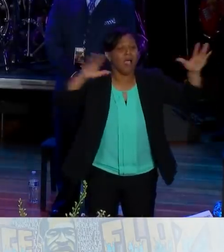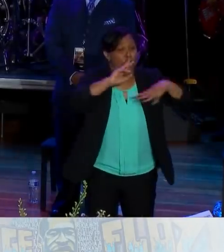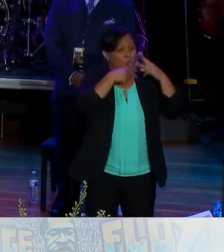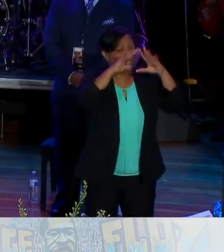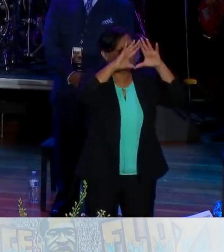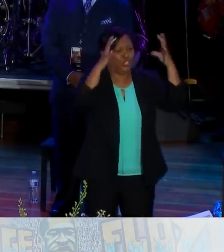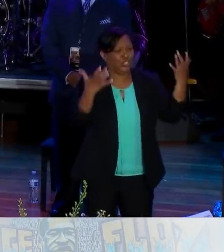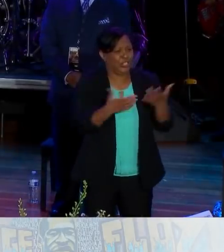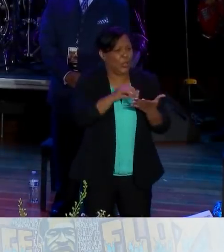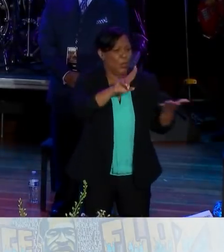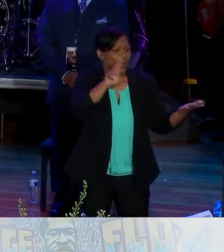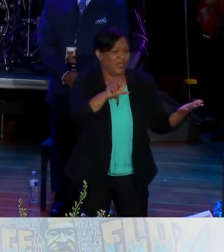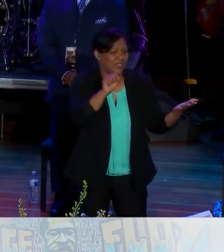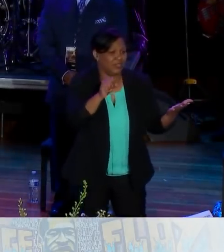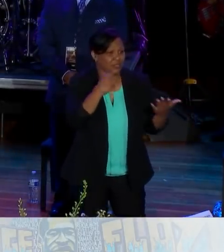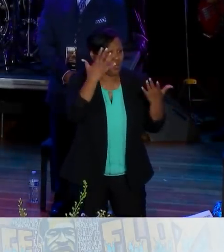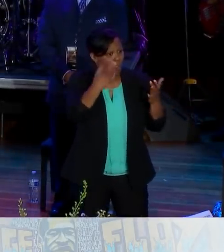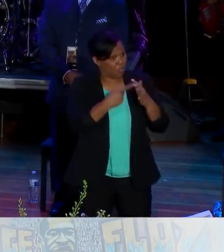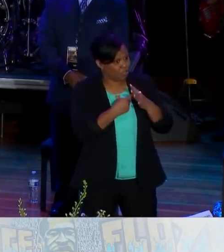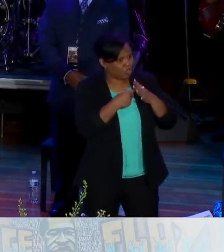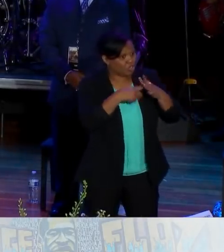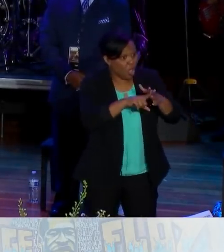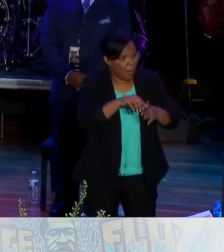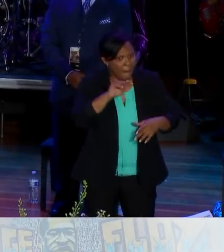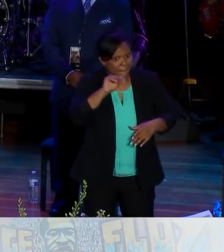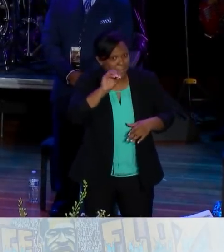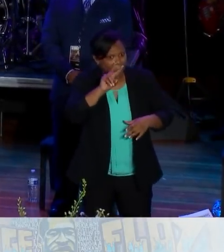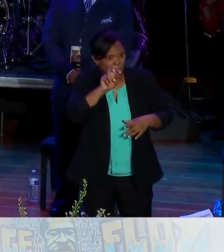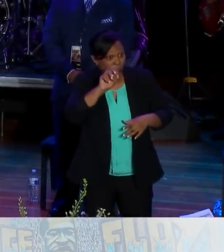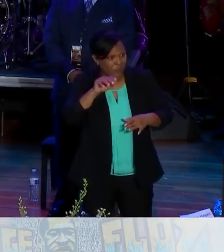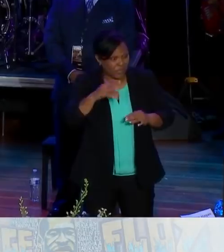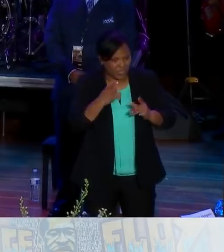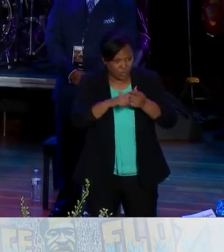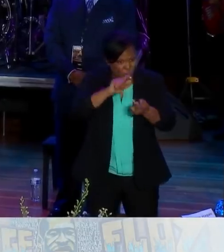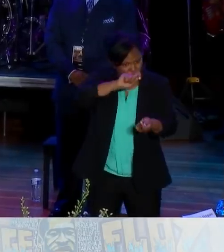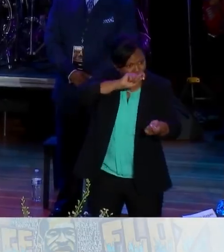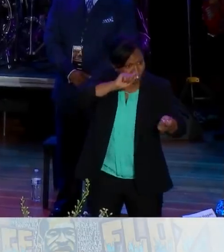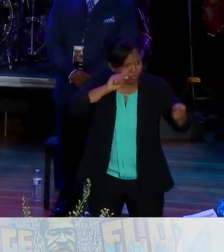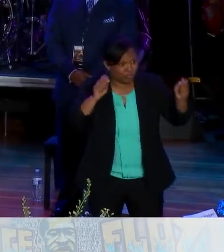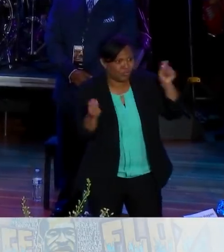DOING THE PROTESTS ON THE GROUND AND MANY IN MINNEAPOLIS AND AROUND THE COUNTRY,